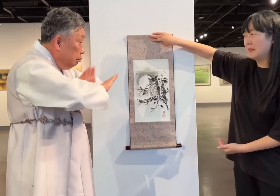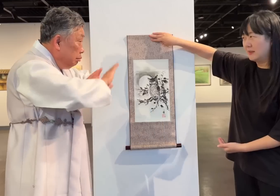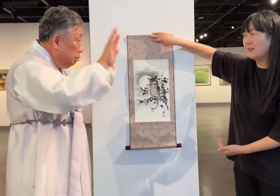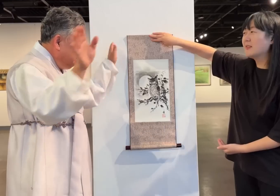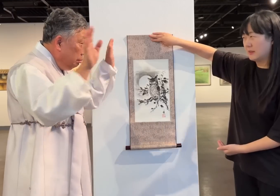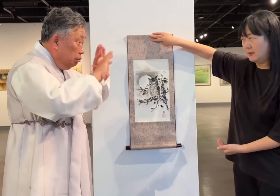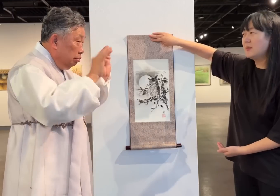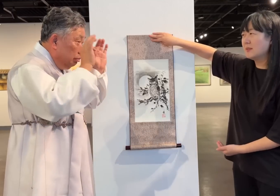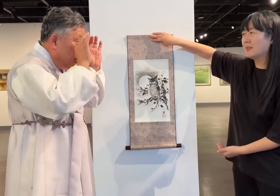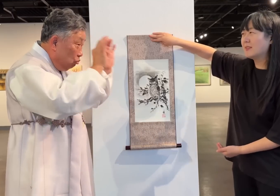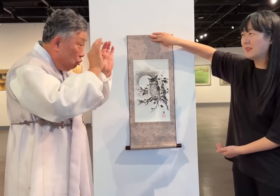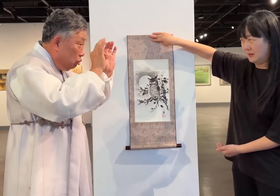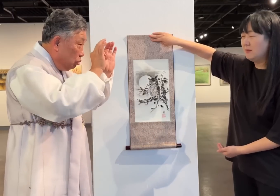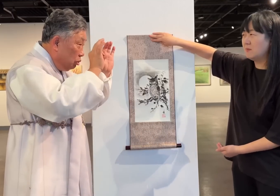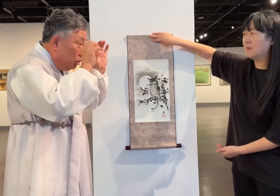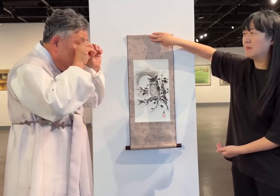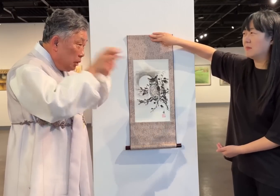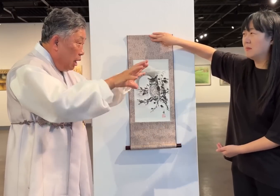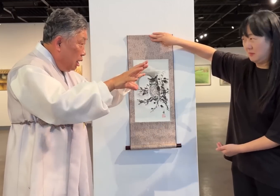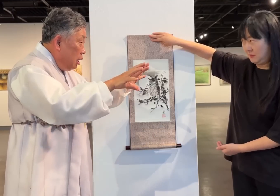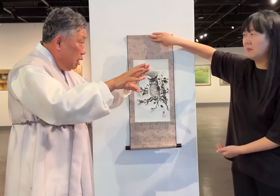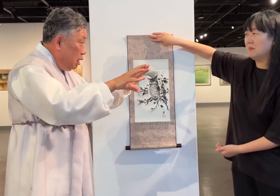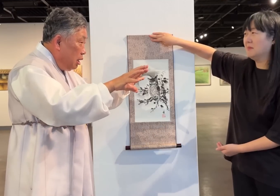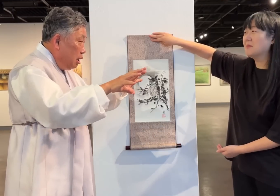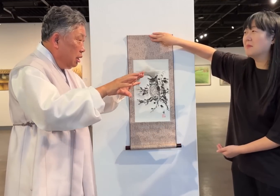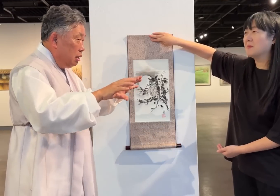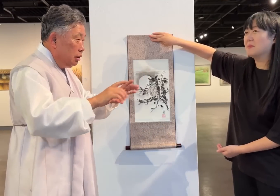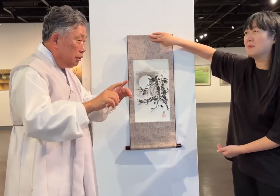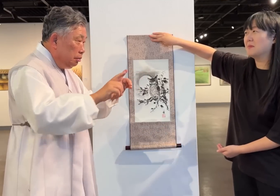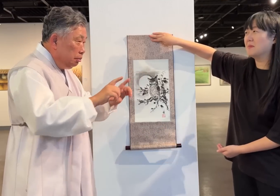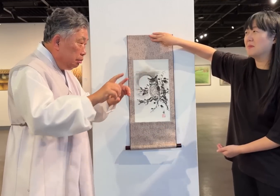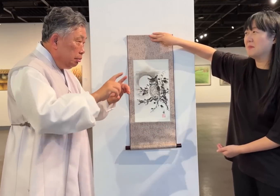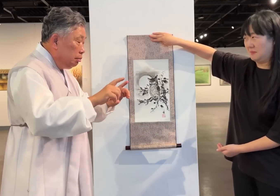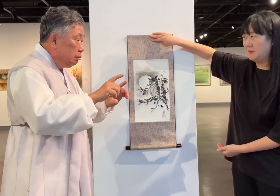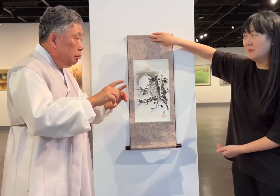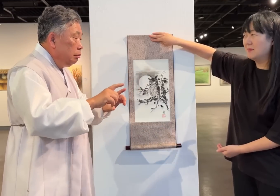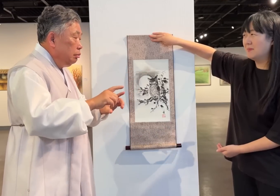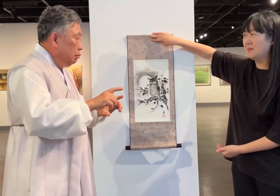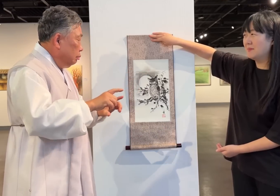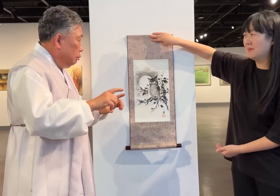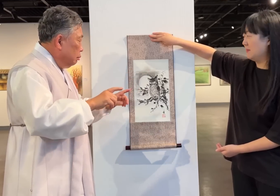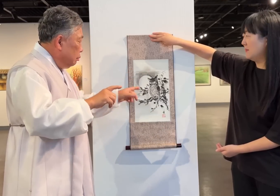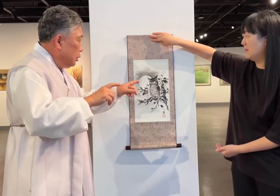Owl means that it lives day and night.